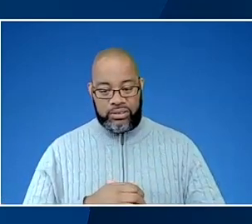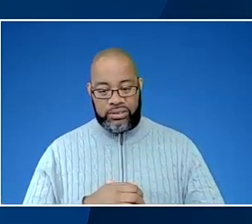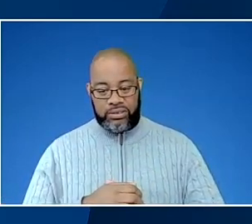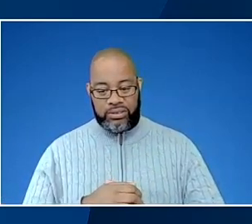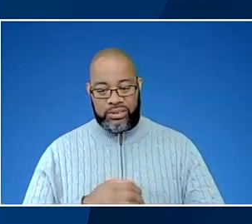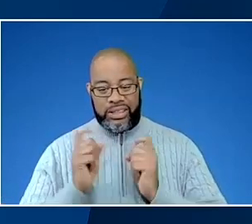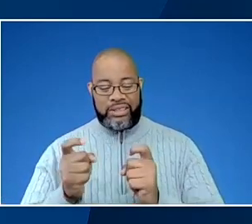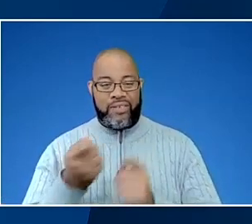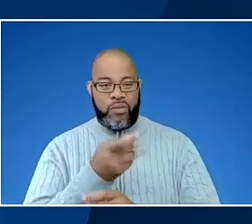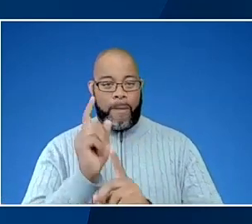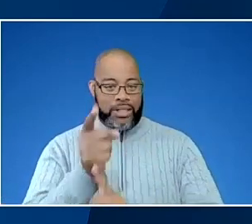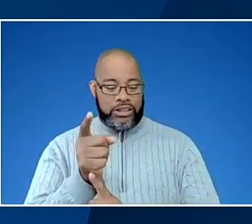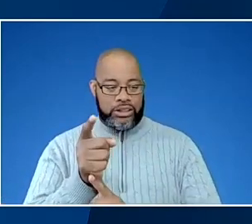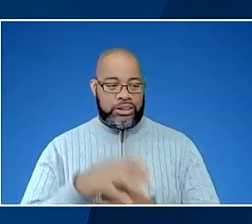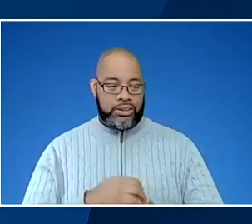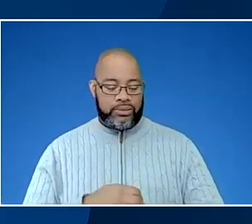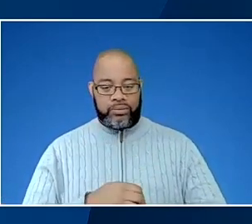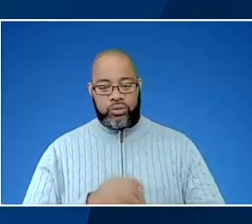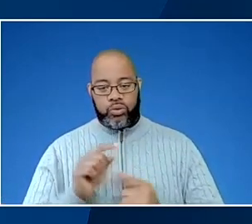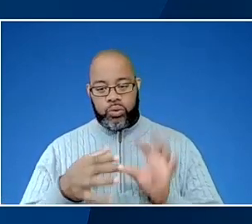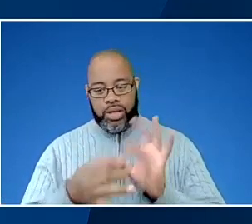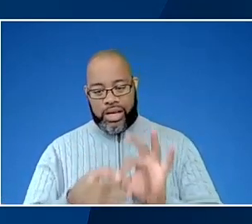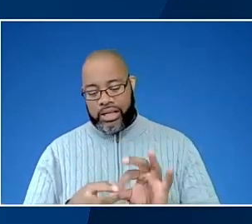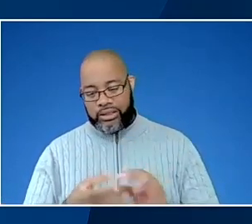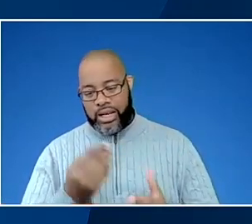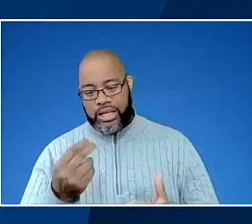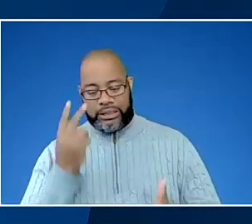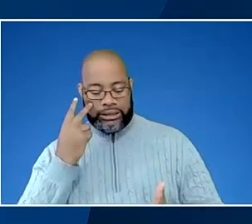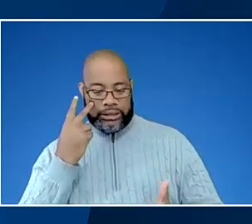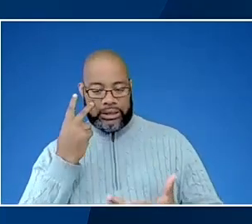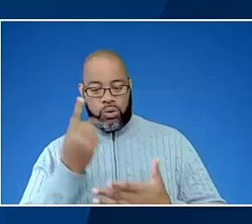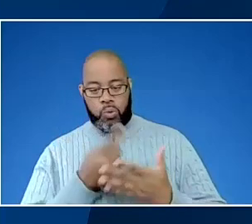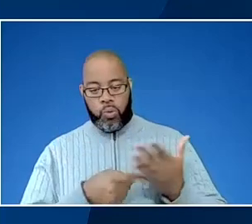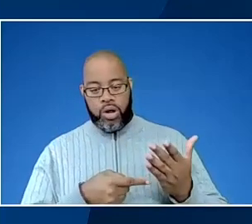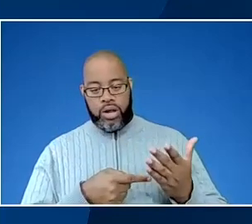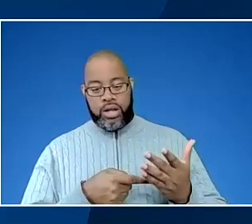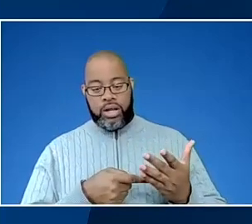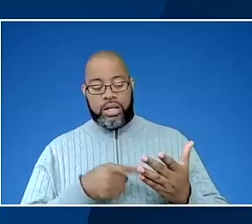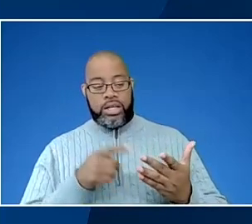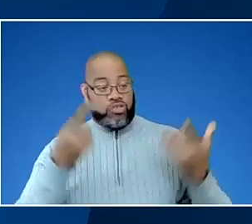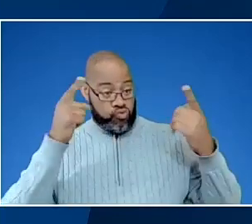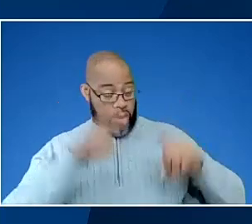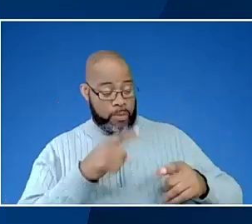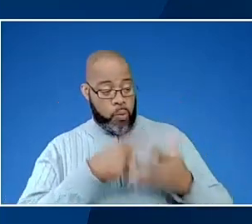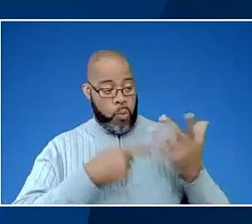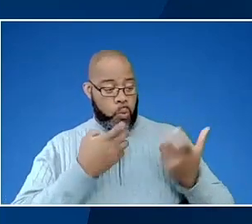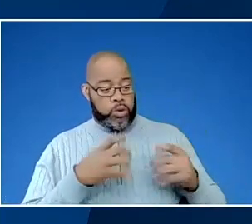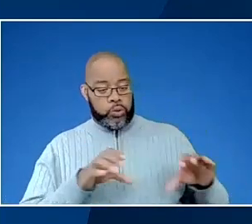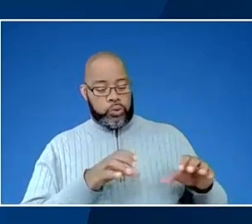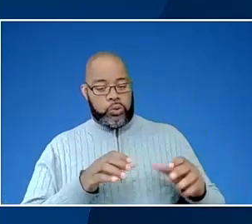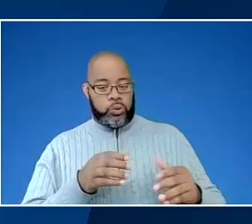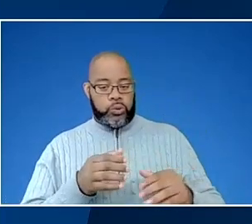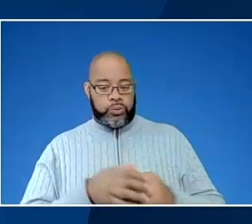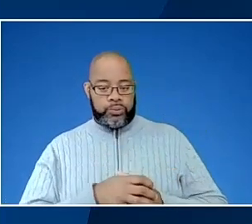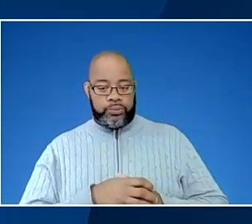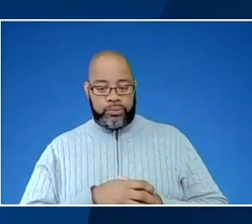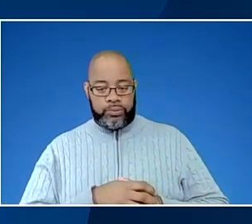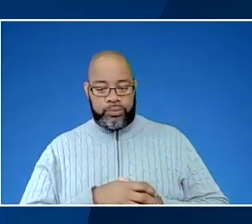minutes to connect and see where we are in agreement, what we want to do moving forward. Okay. So.